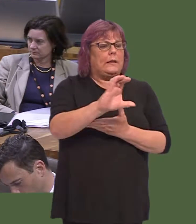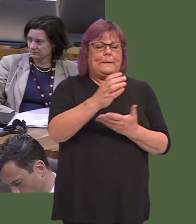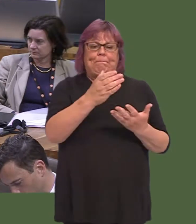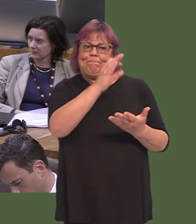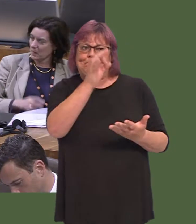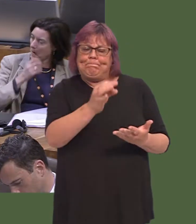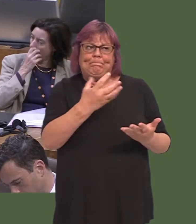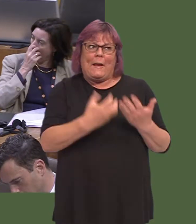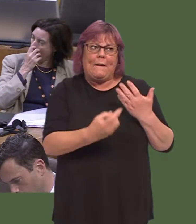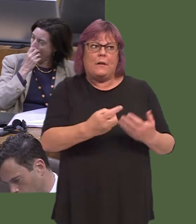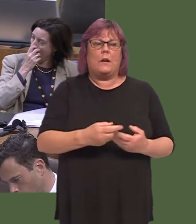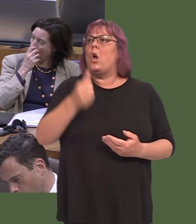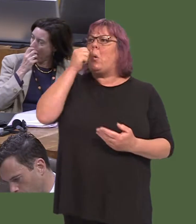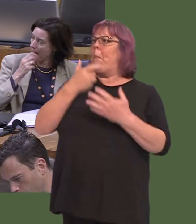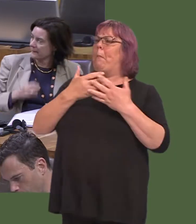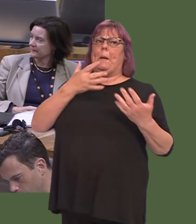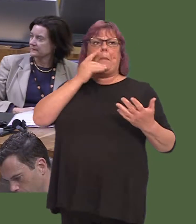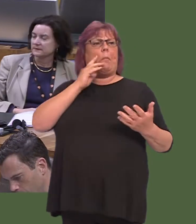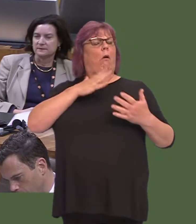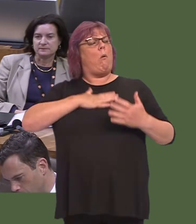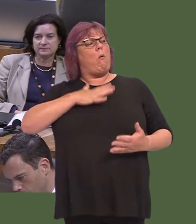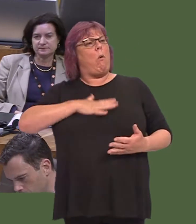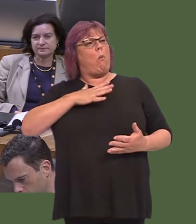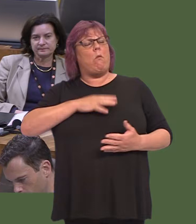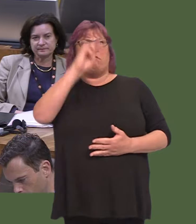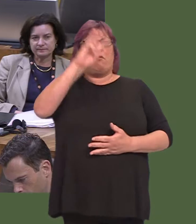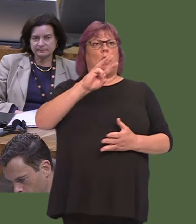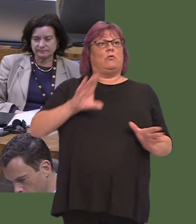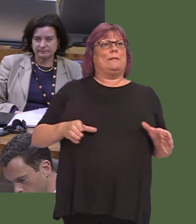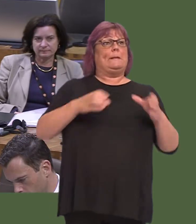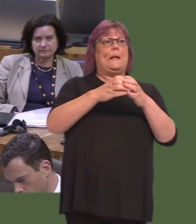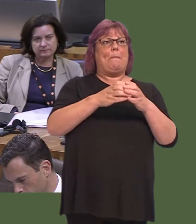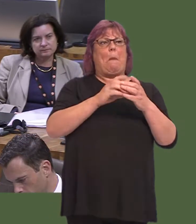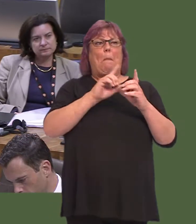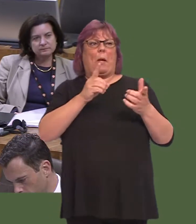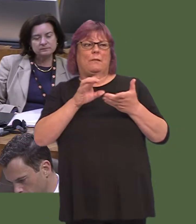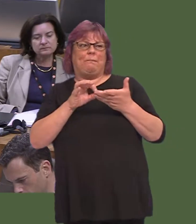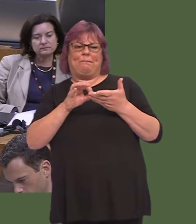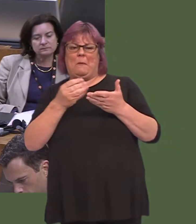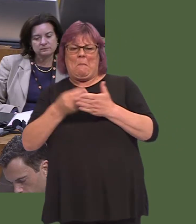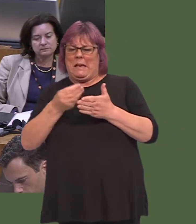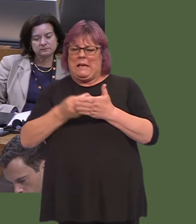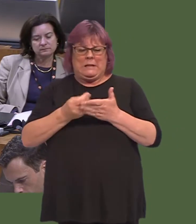I understand that there will be many who, in their hearts, would like to see a Welsh cricket team, but, of course, there are financial realities here that have to be observed and,